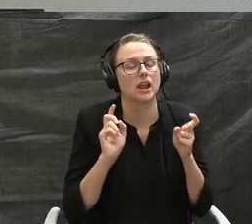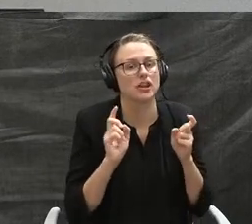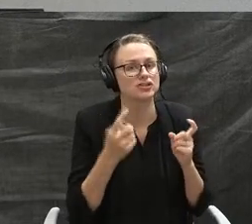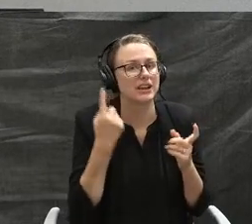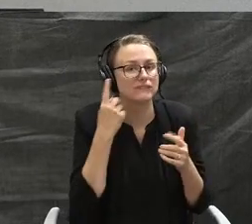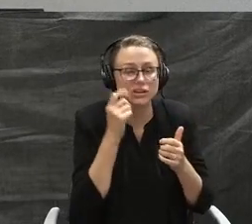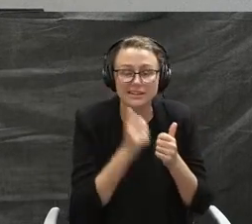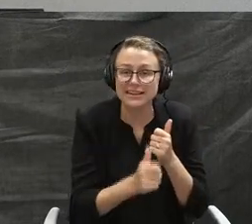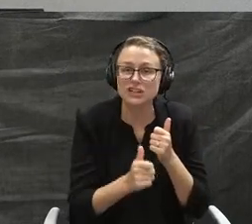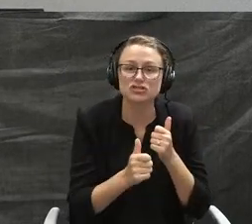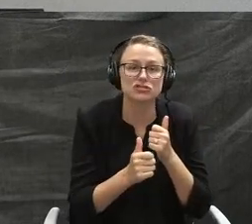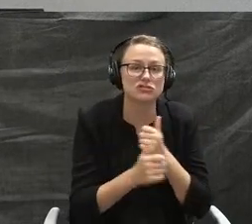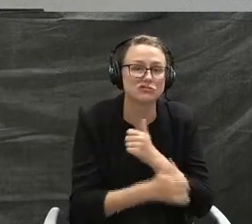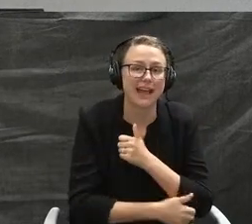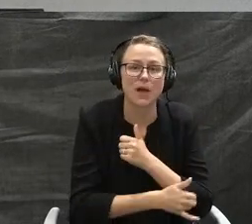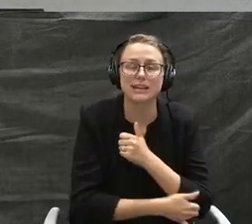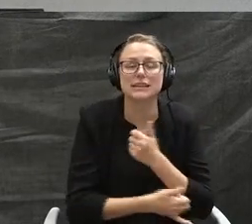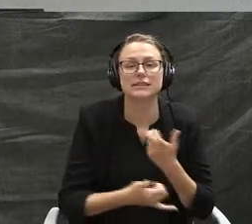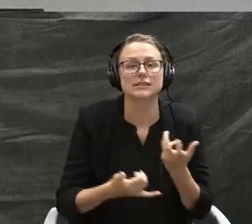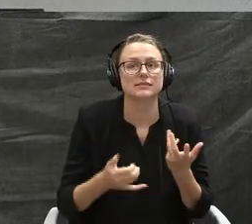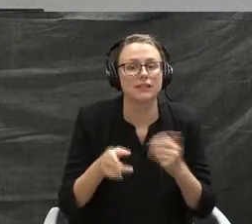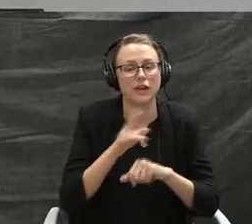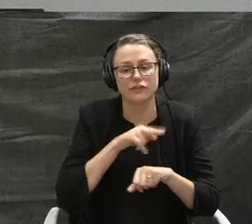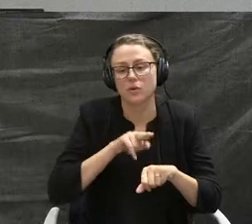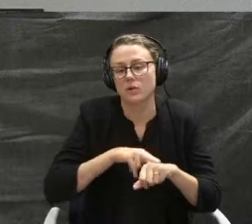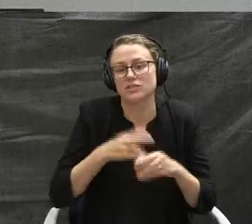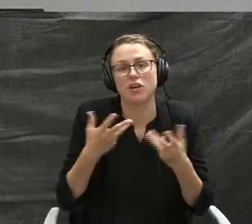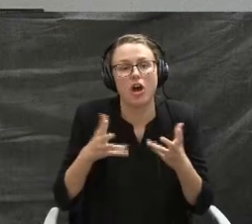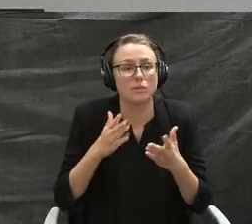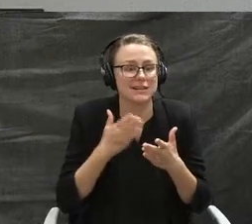are already some counties that are above 50, so their schools